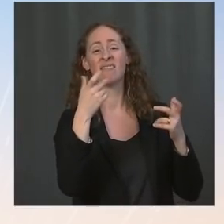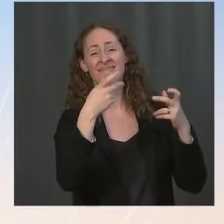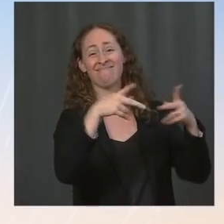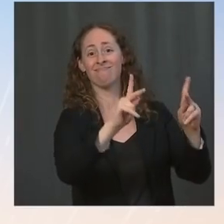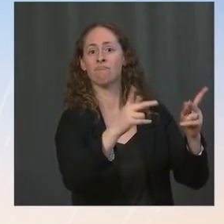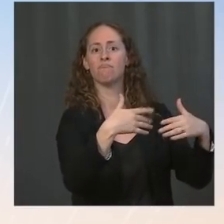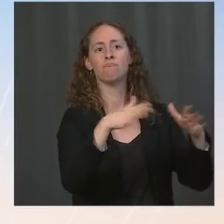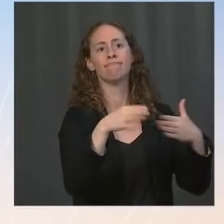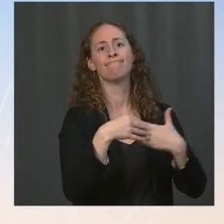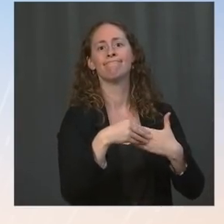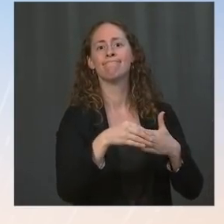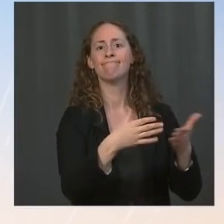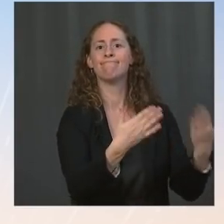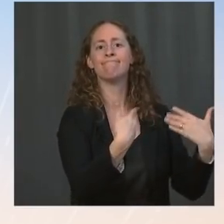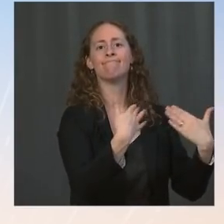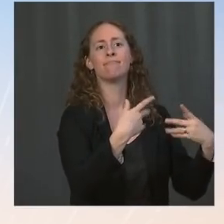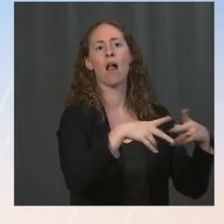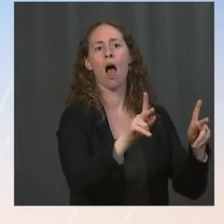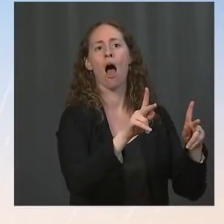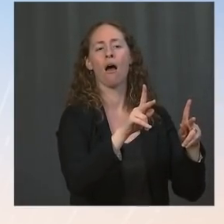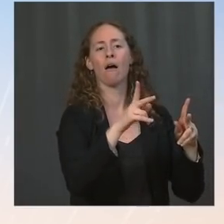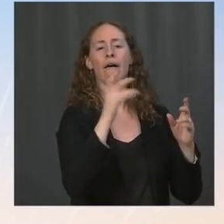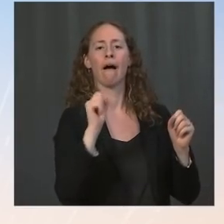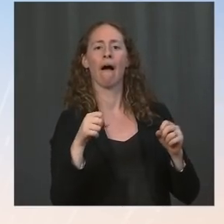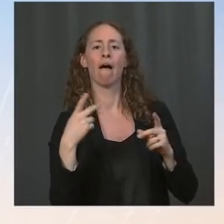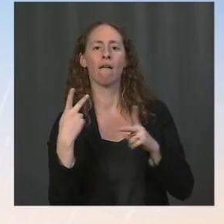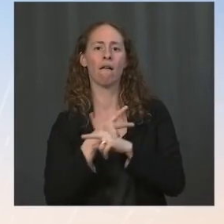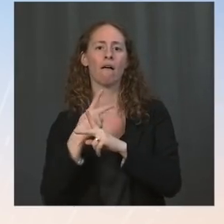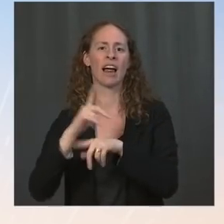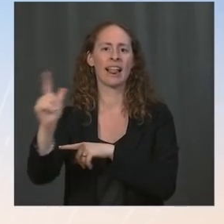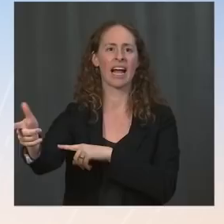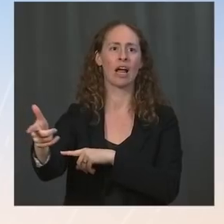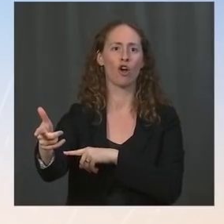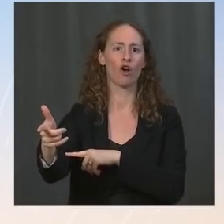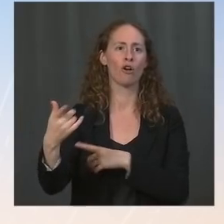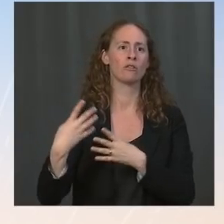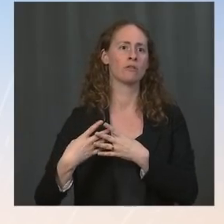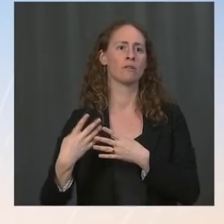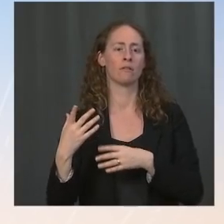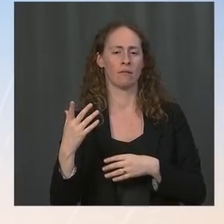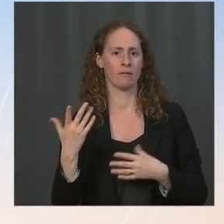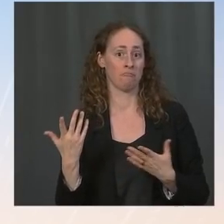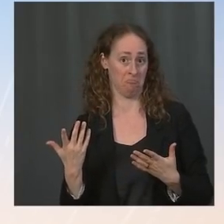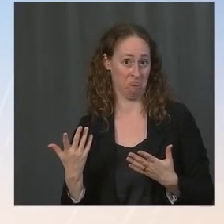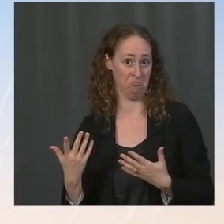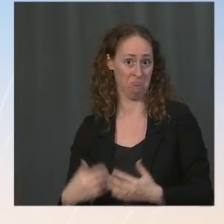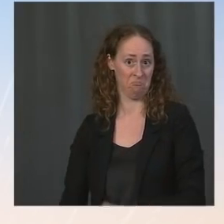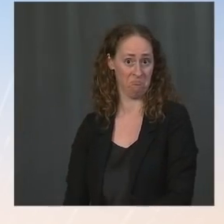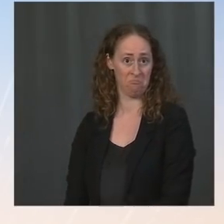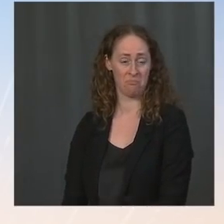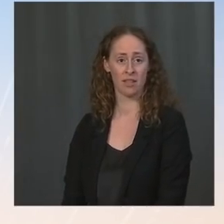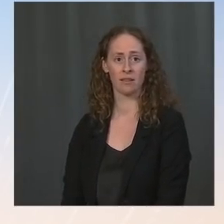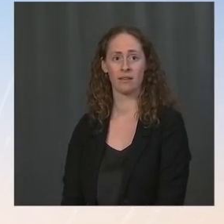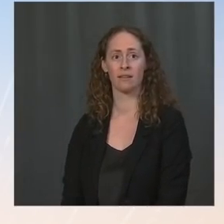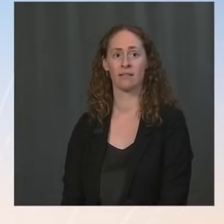and then vet later. Can you confirm that? And then I have another question to follow up. Ms. Psaki: I mean, I don't think that's a secret. That is something we've conveyed clearly.